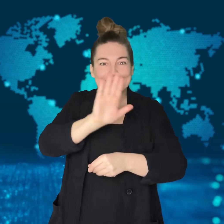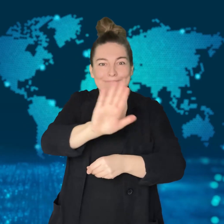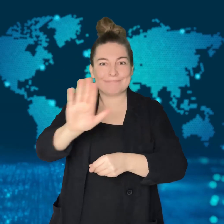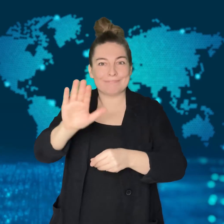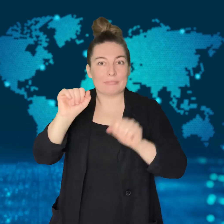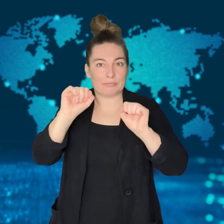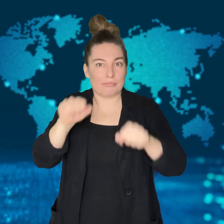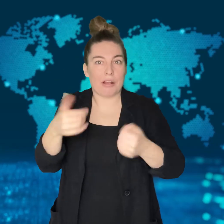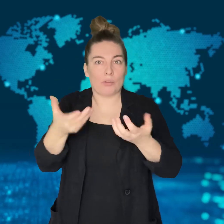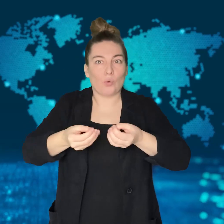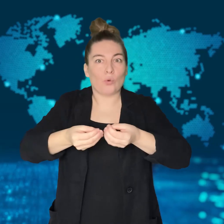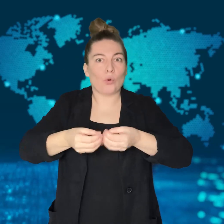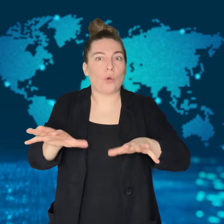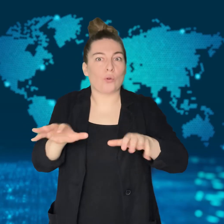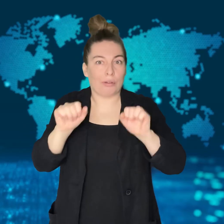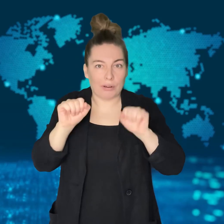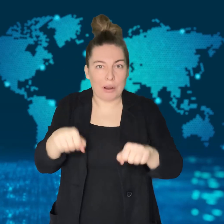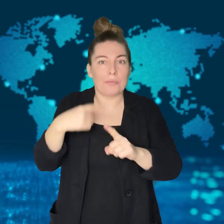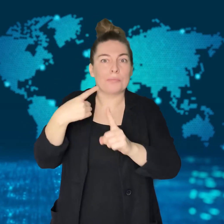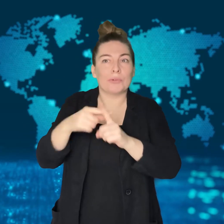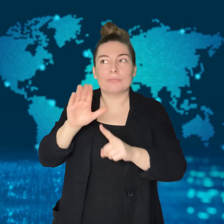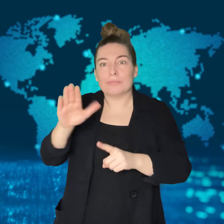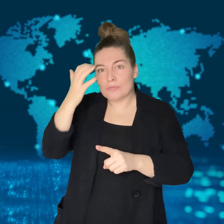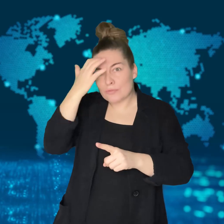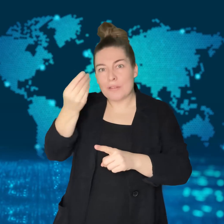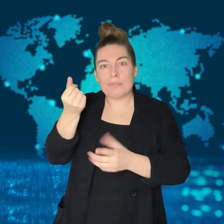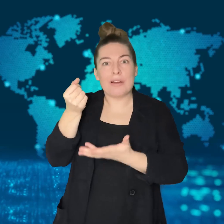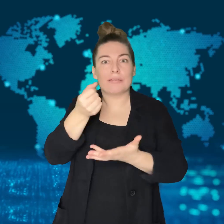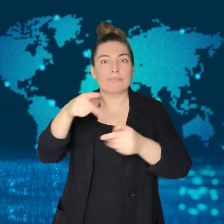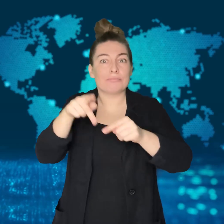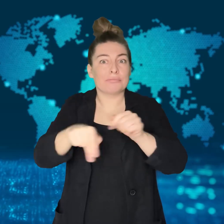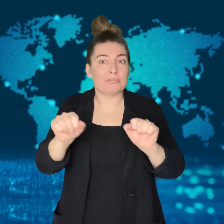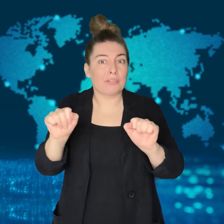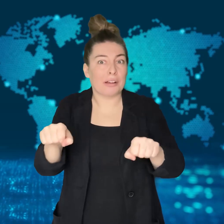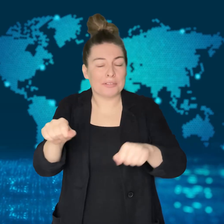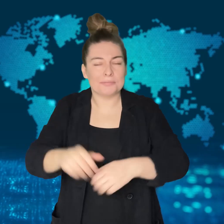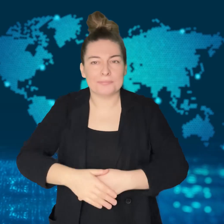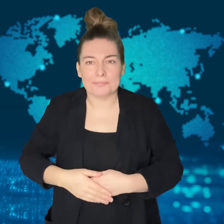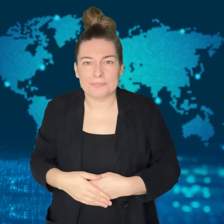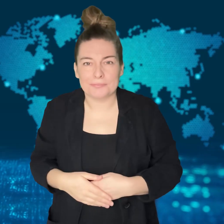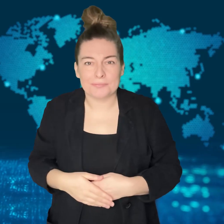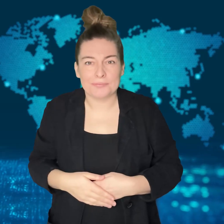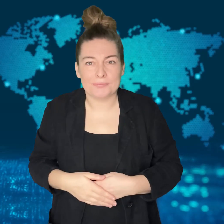They fear the northern states of